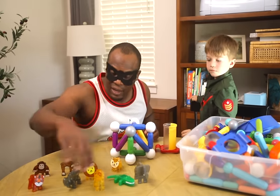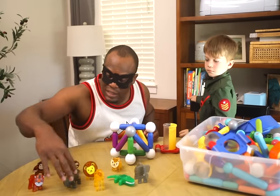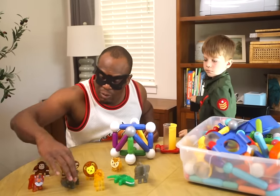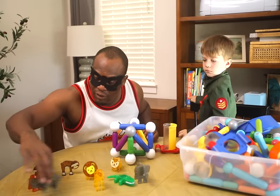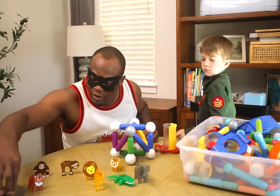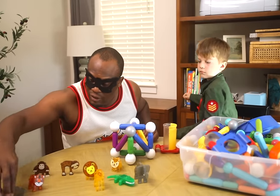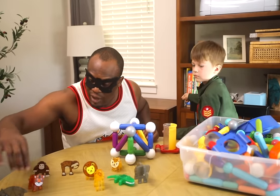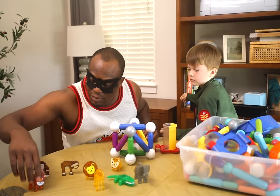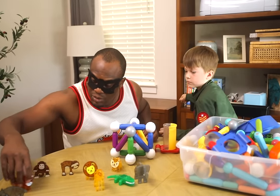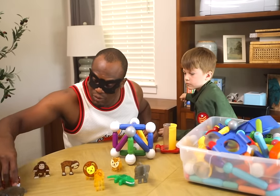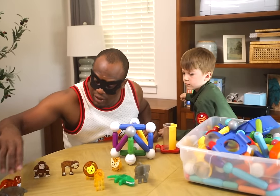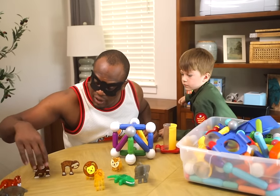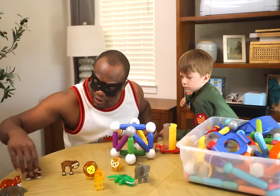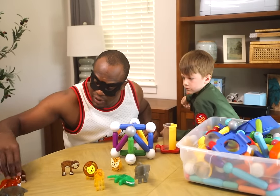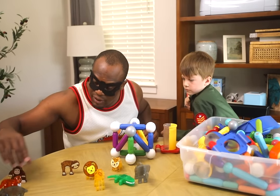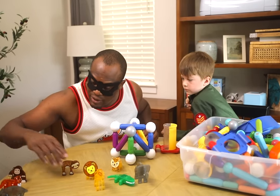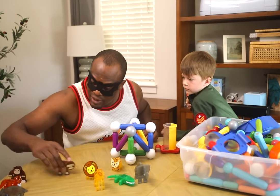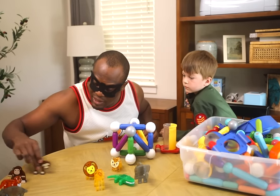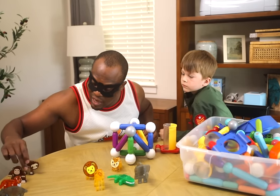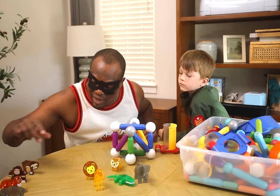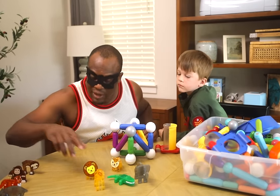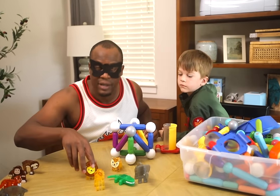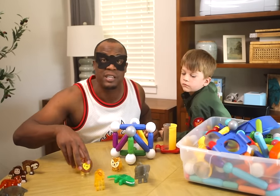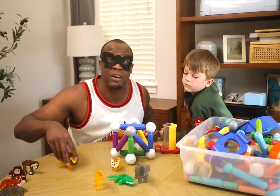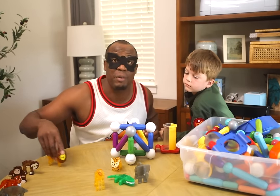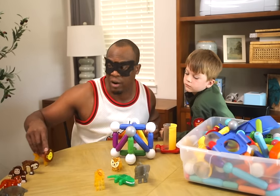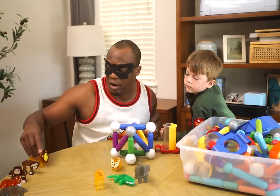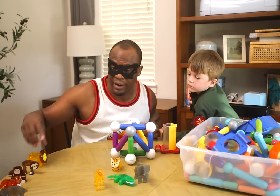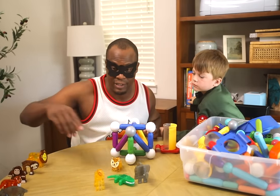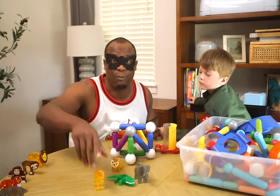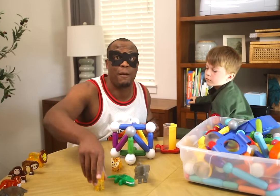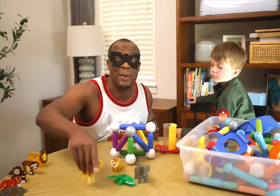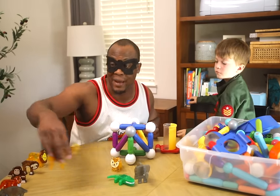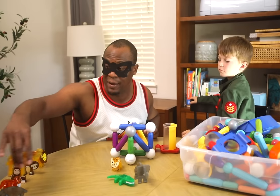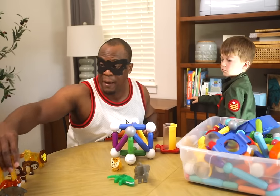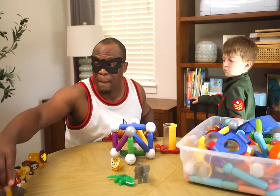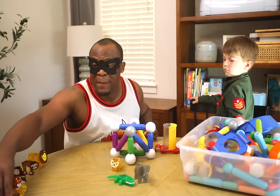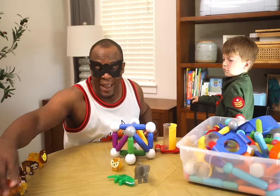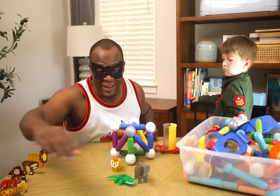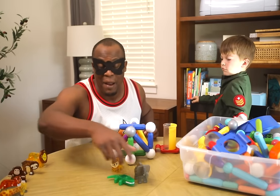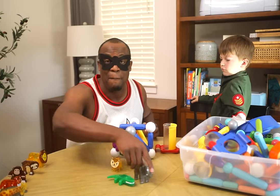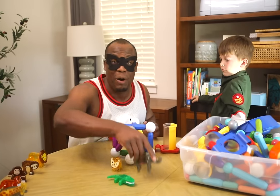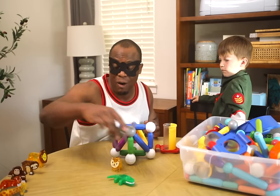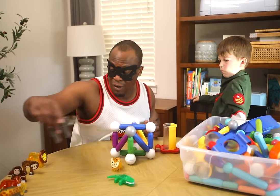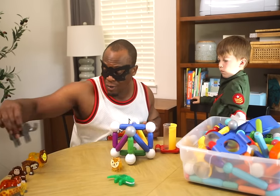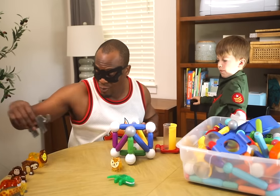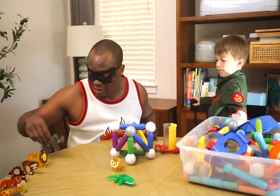Now let's move our little animals over here to the side because they're going to be our audience for our Mega Magnet Ball Run.